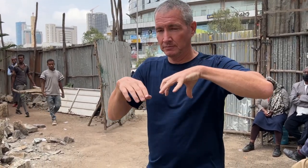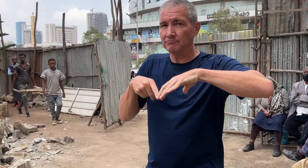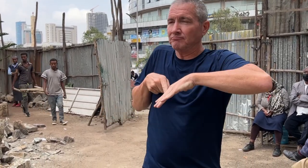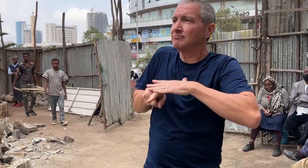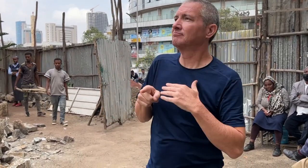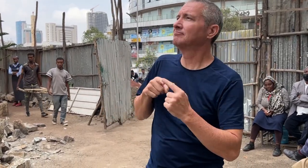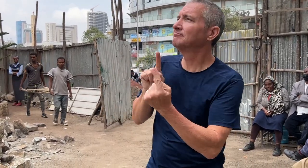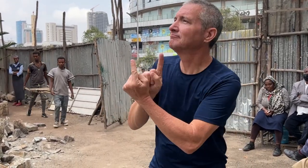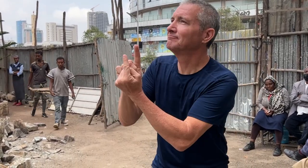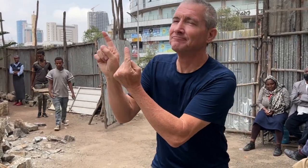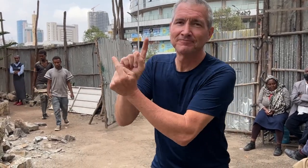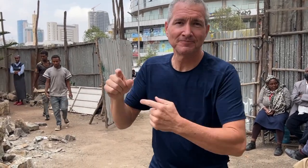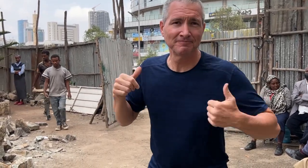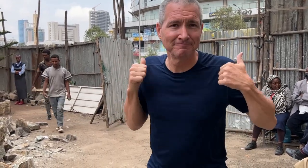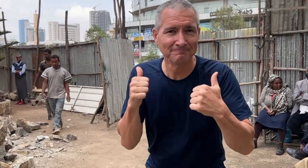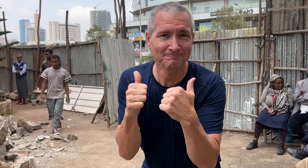So let’s meet the people here!